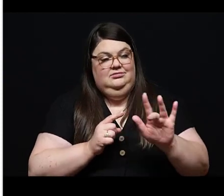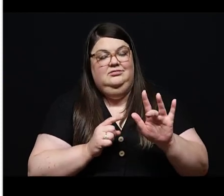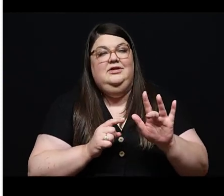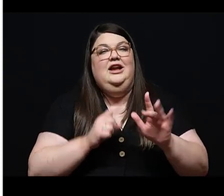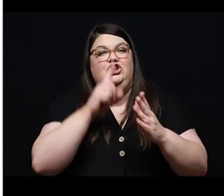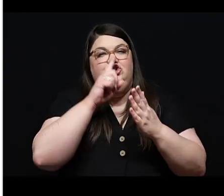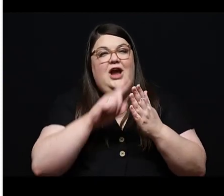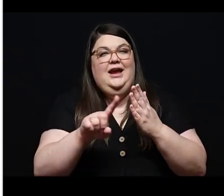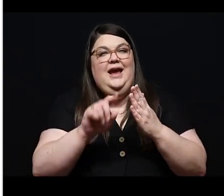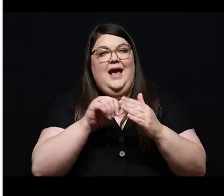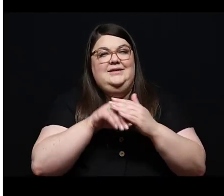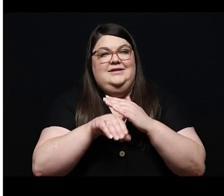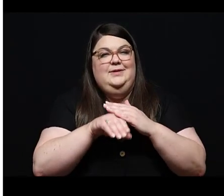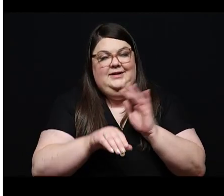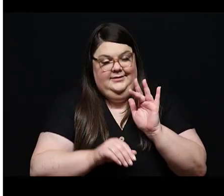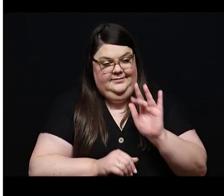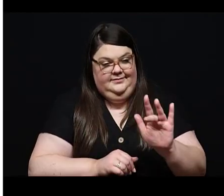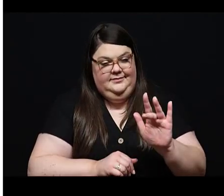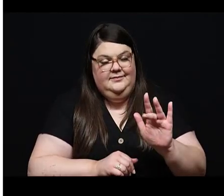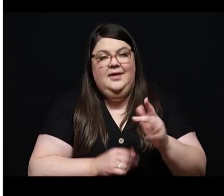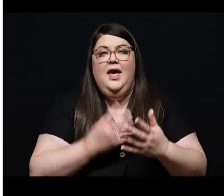The checker may display the following types of information: